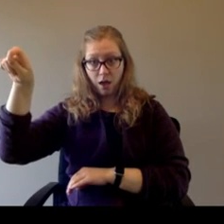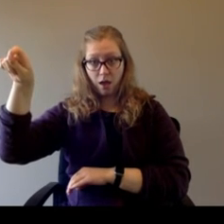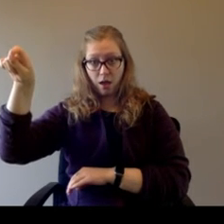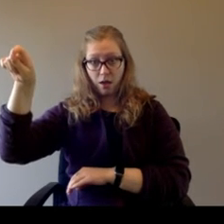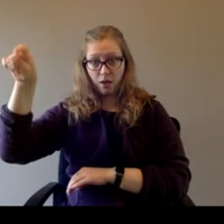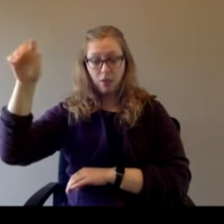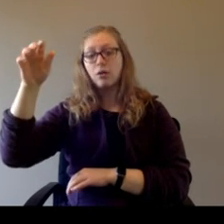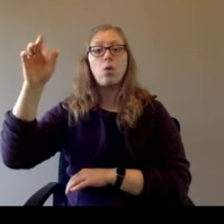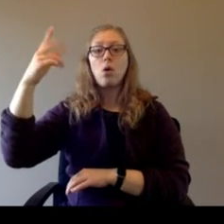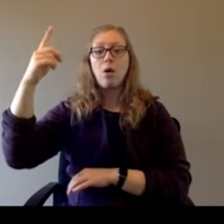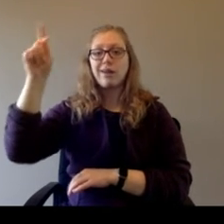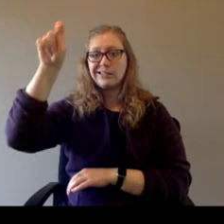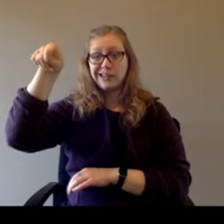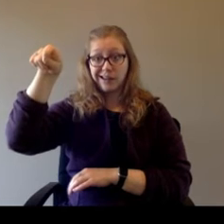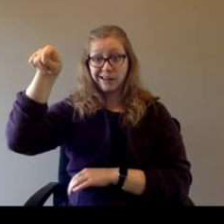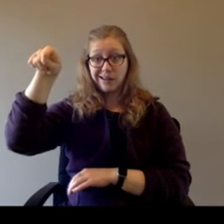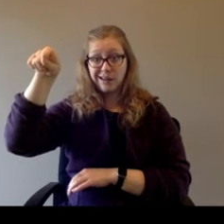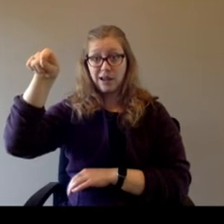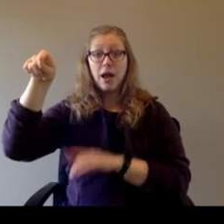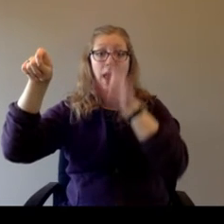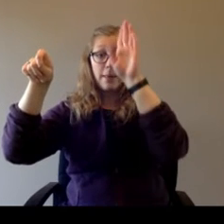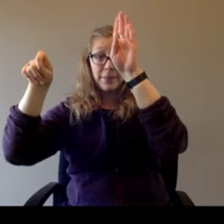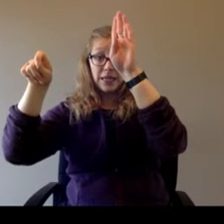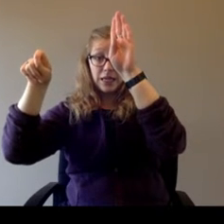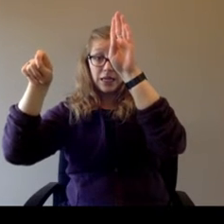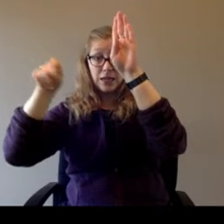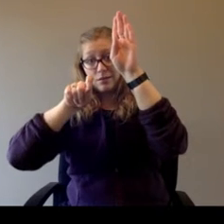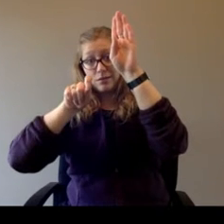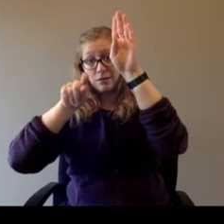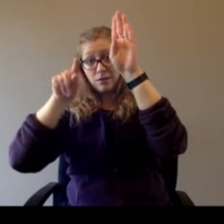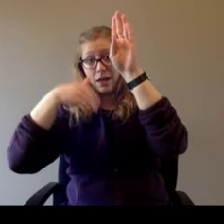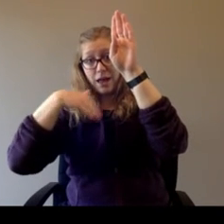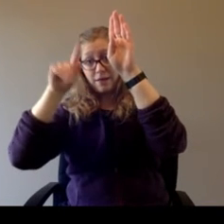congruent side of the matching side. So although AB,